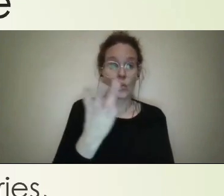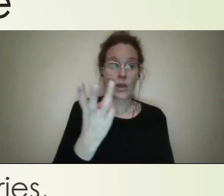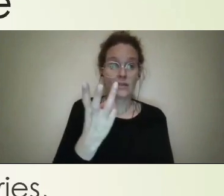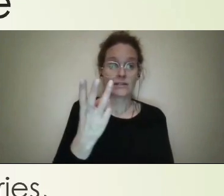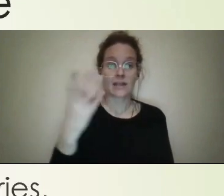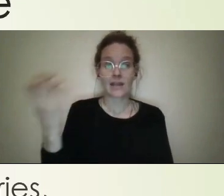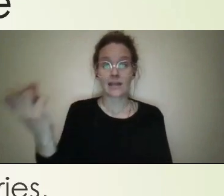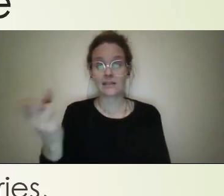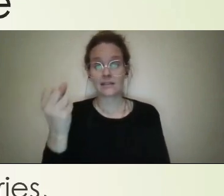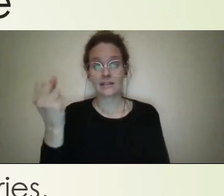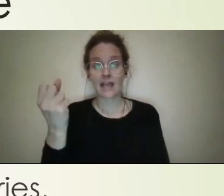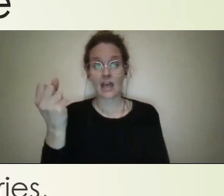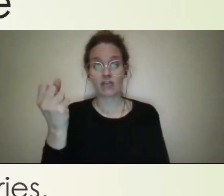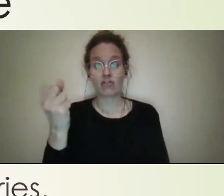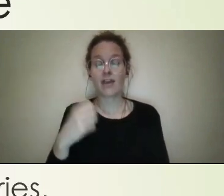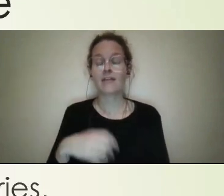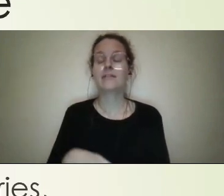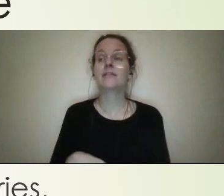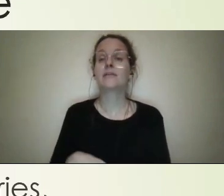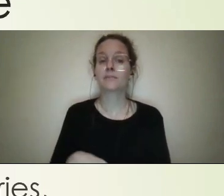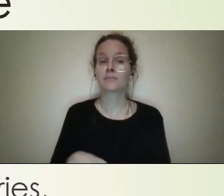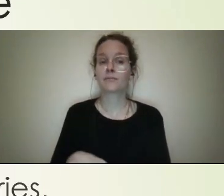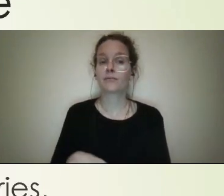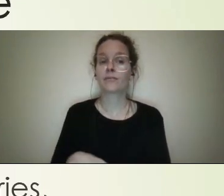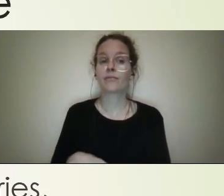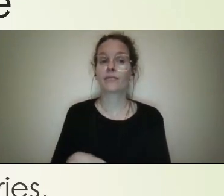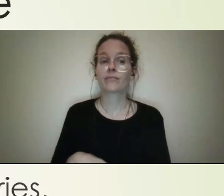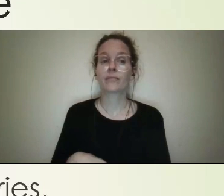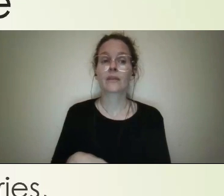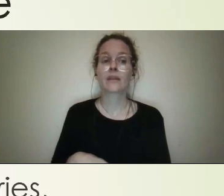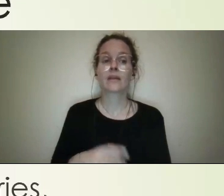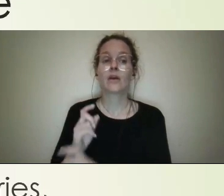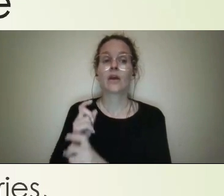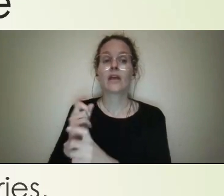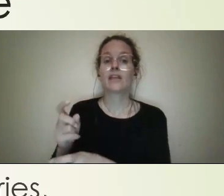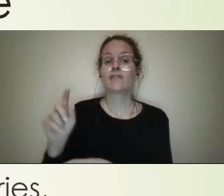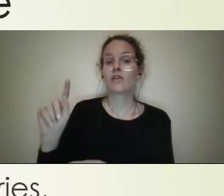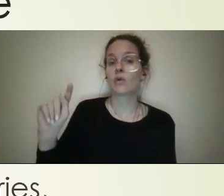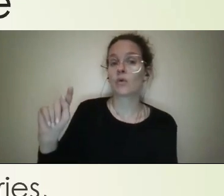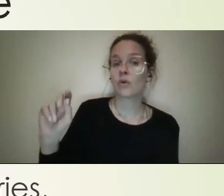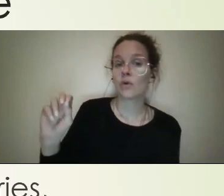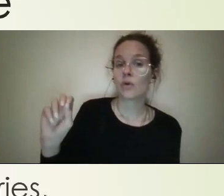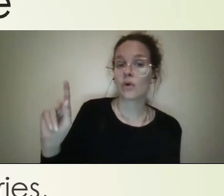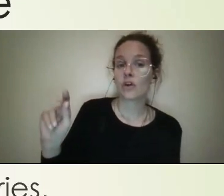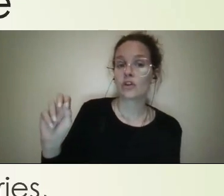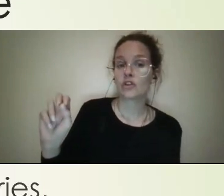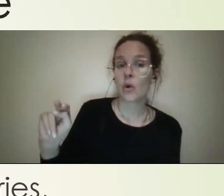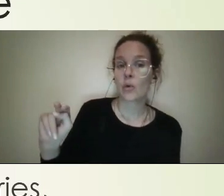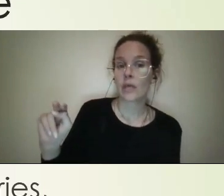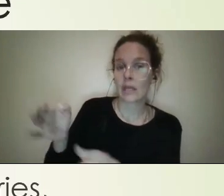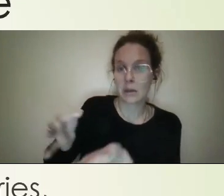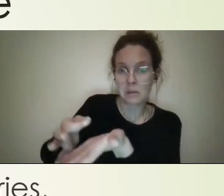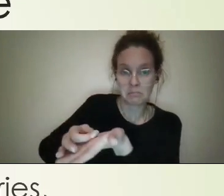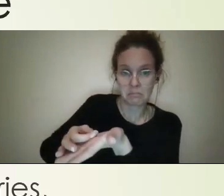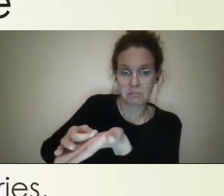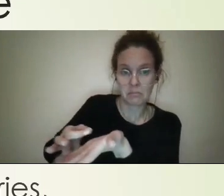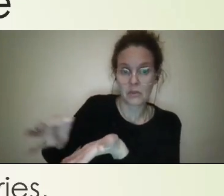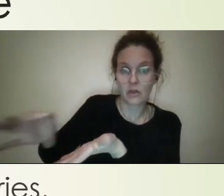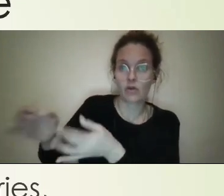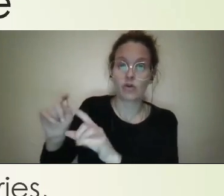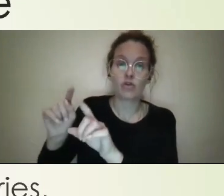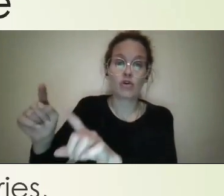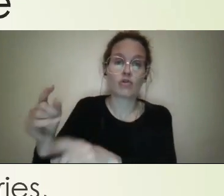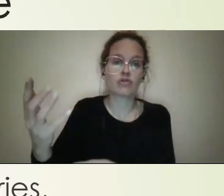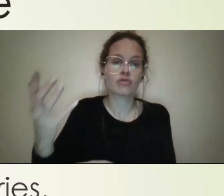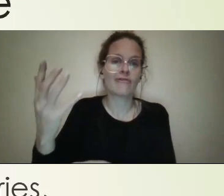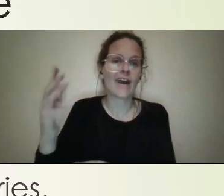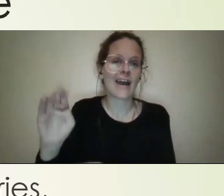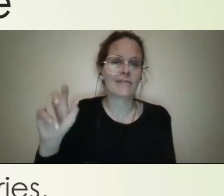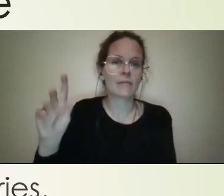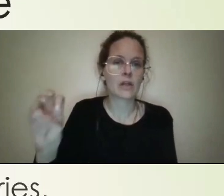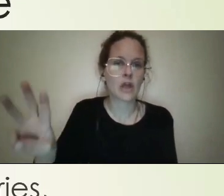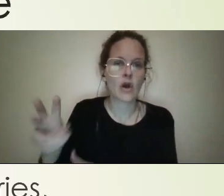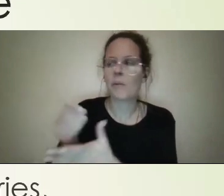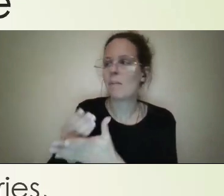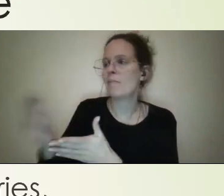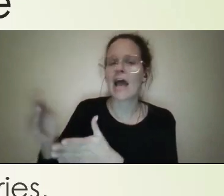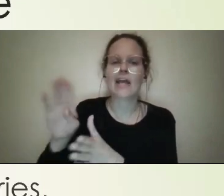you will get a token so we can go to Five Below and get something cheap. So they had